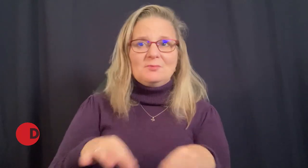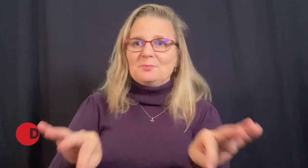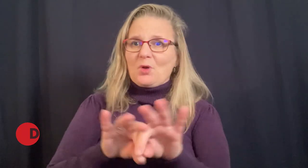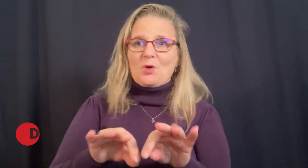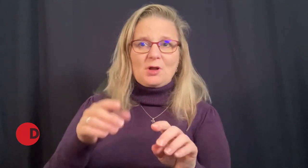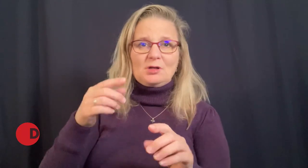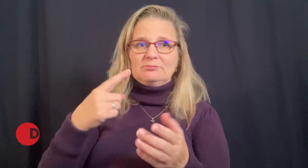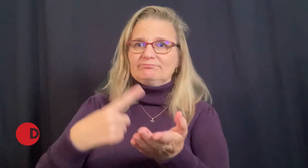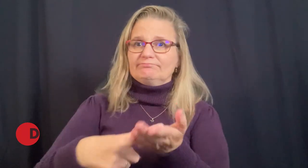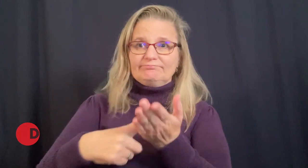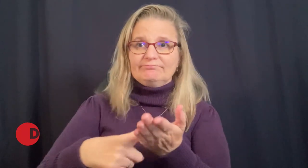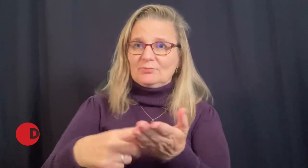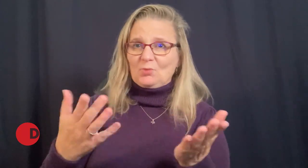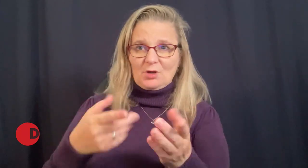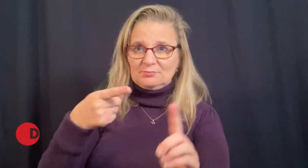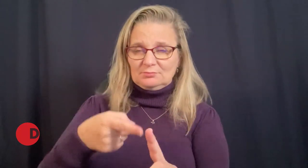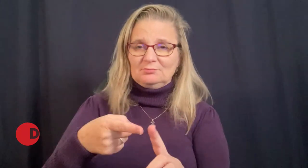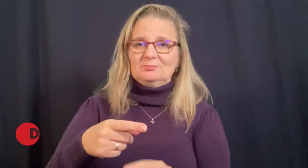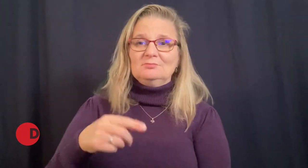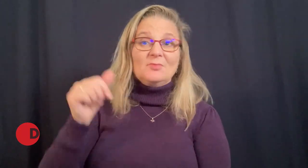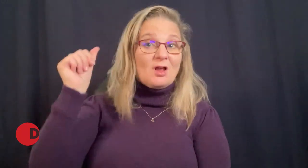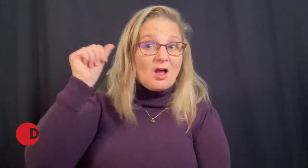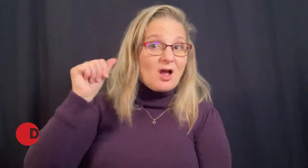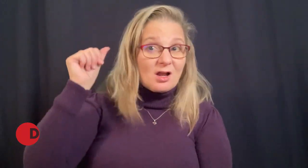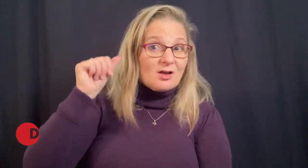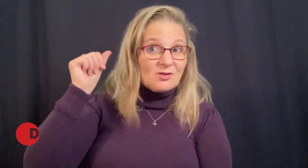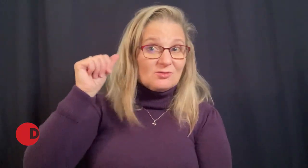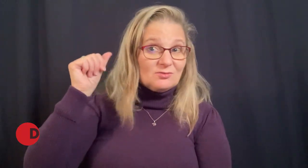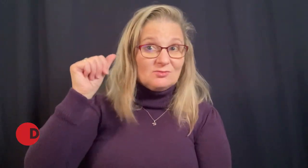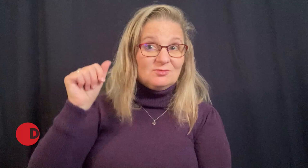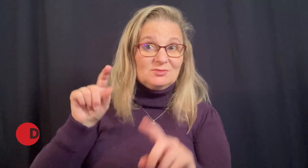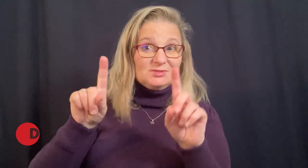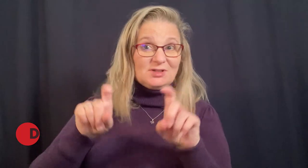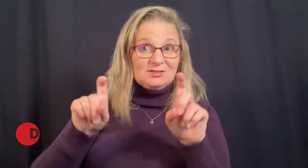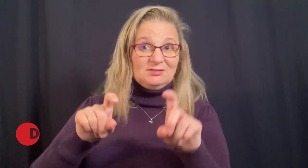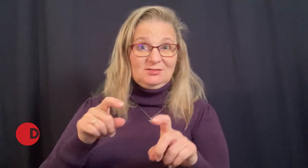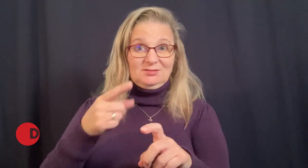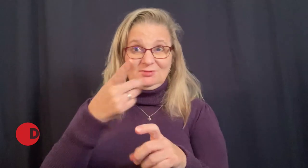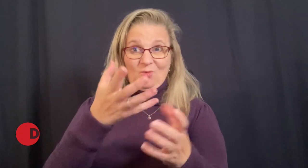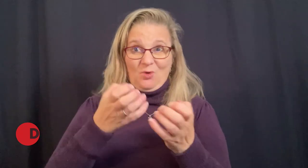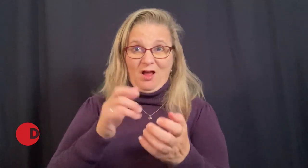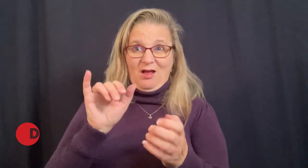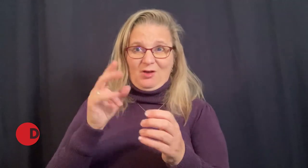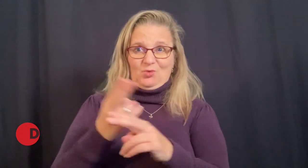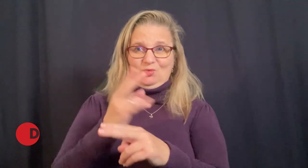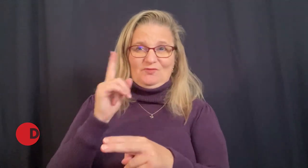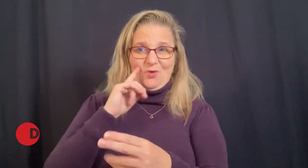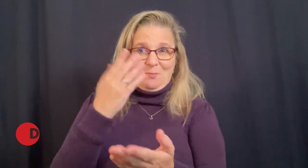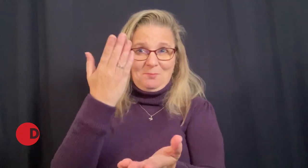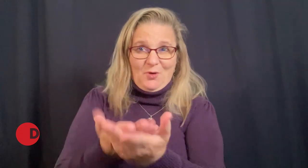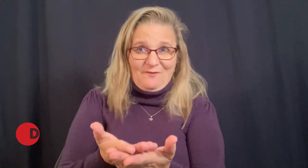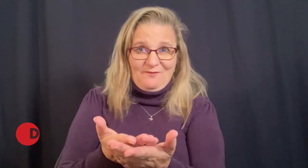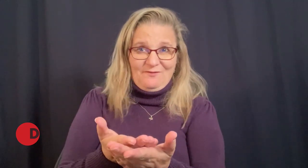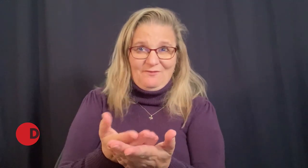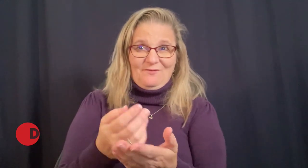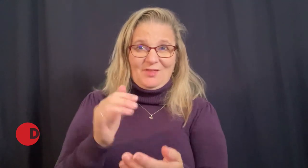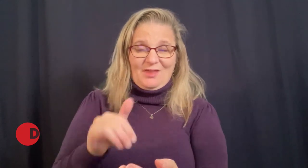But the most important discussions had to do requiring audiology tests to prove